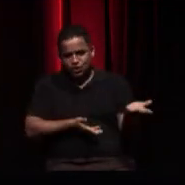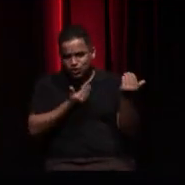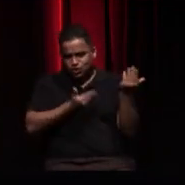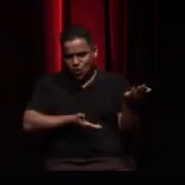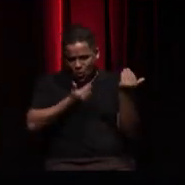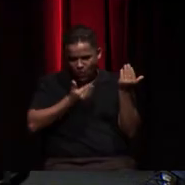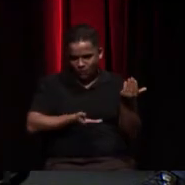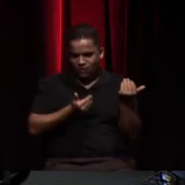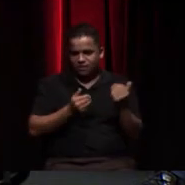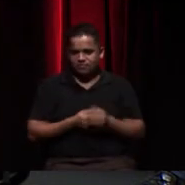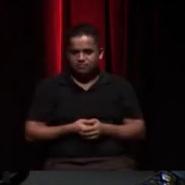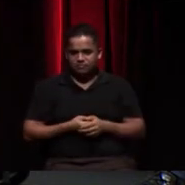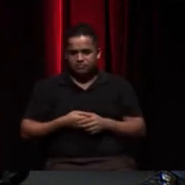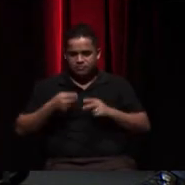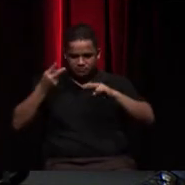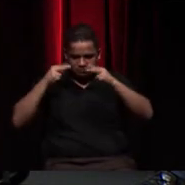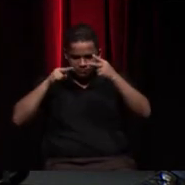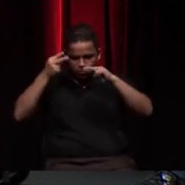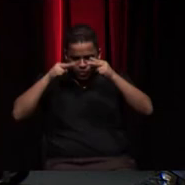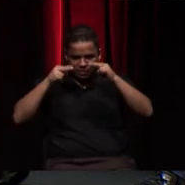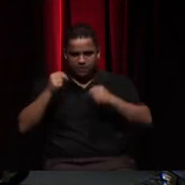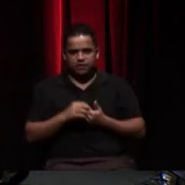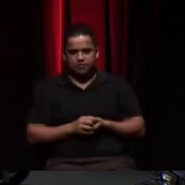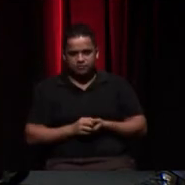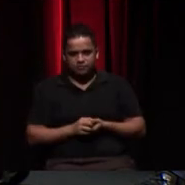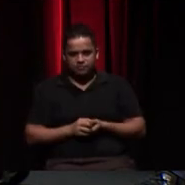the continuation of their stories.